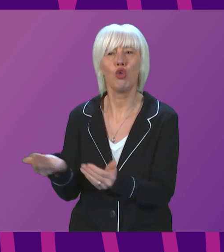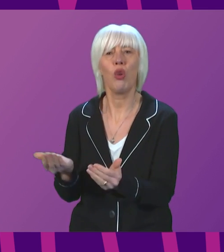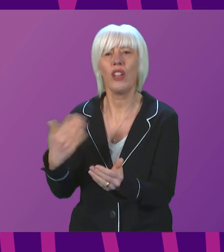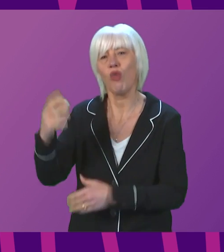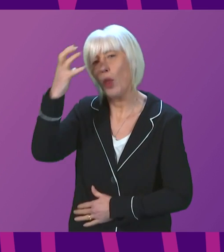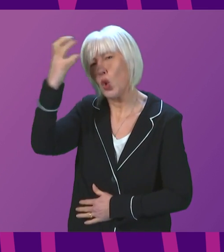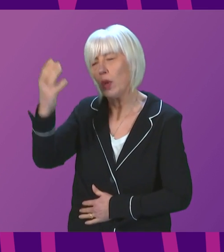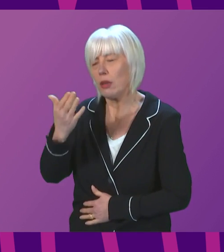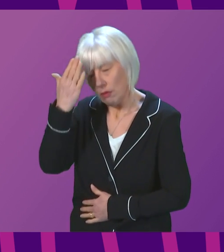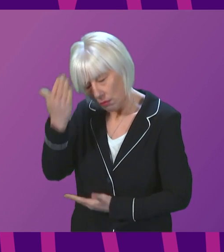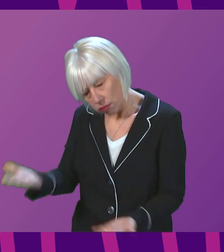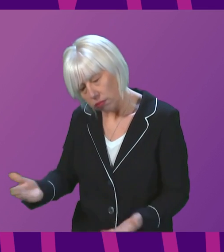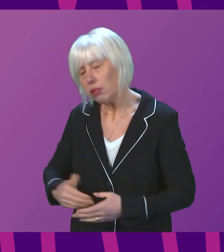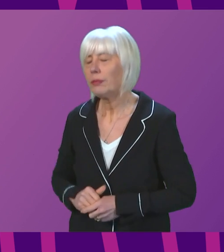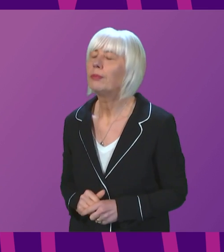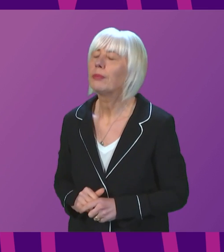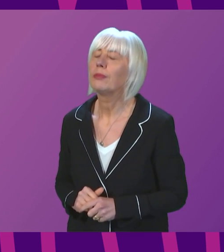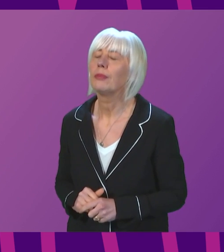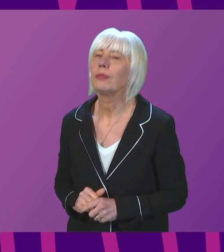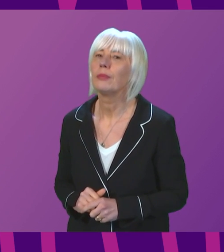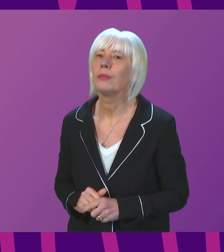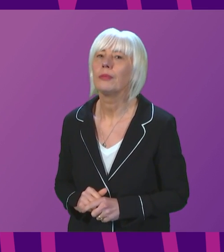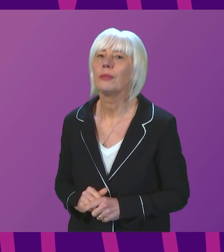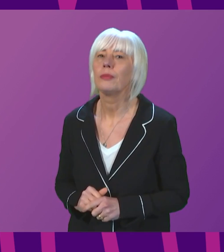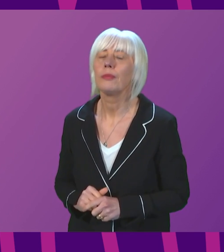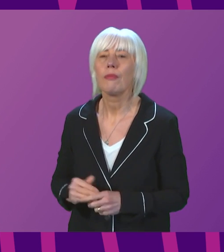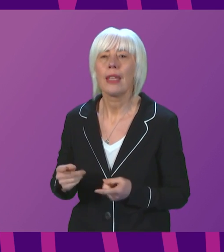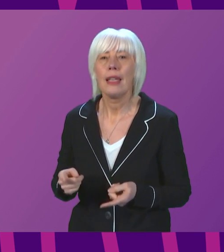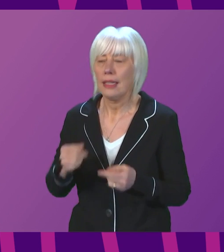With regard to the statement that we have just heard from the First Minister, Scottish